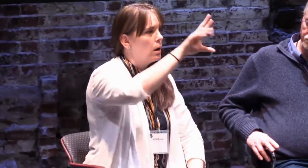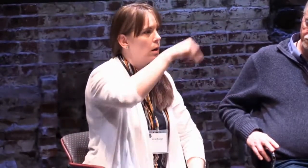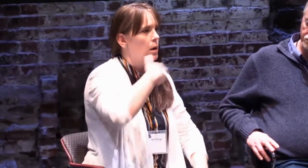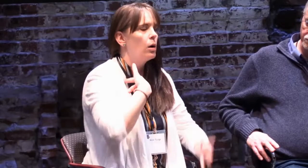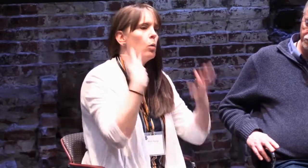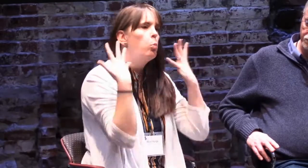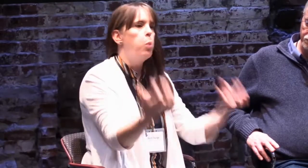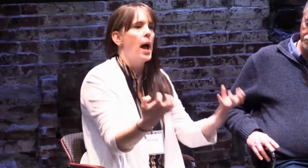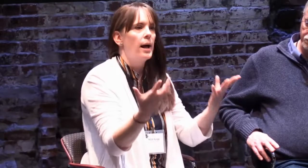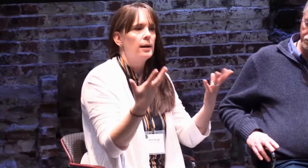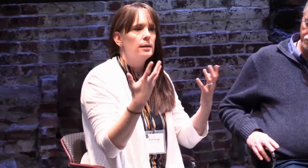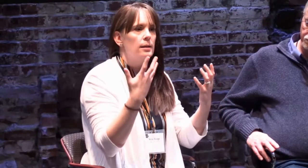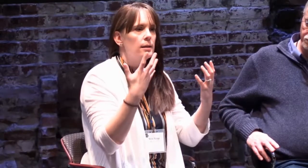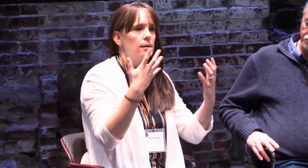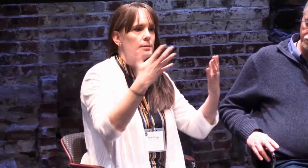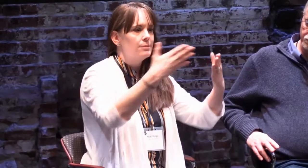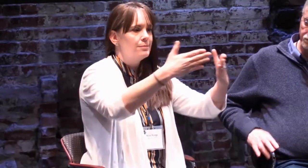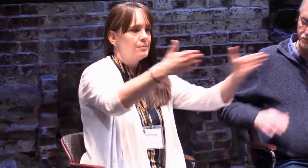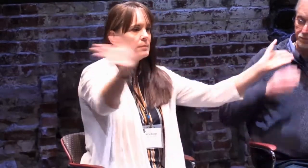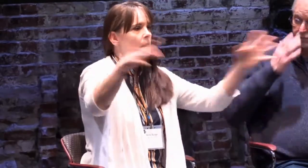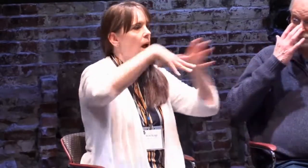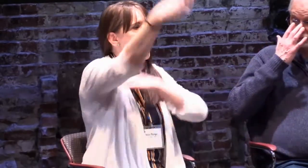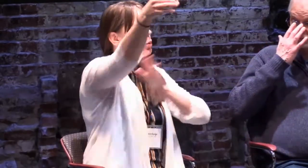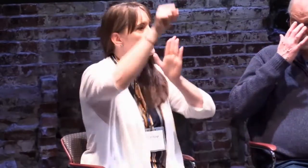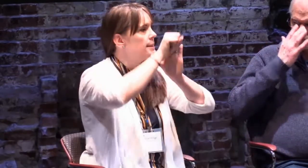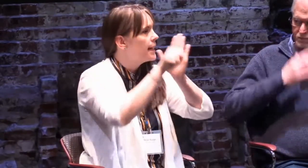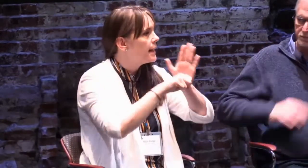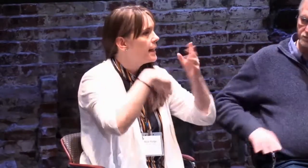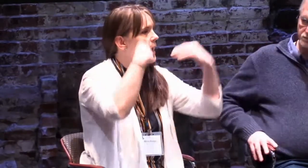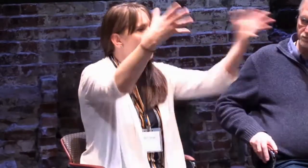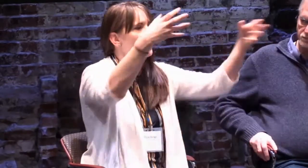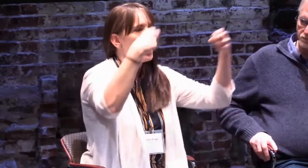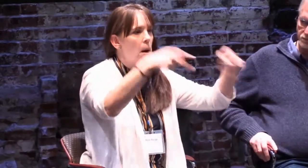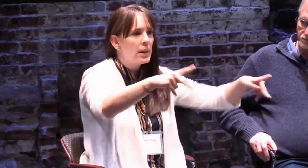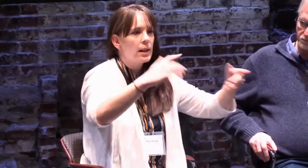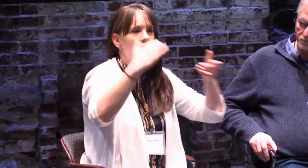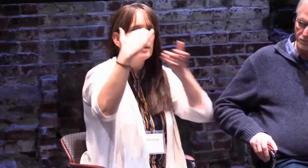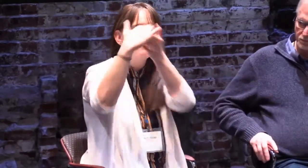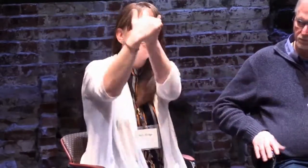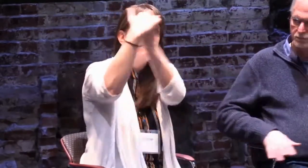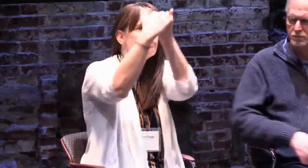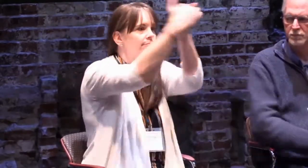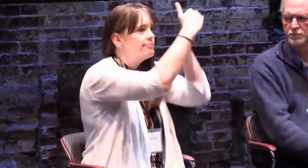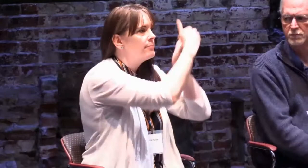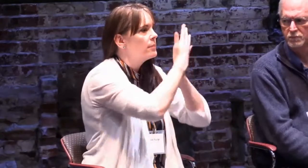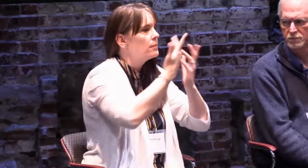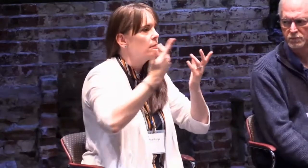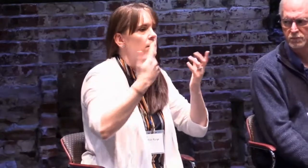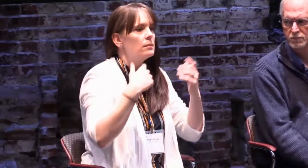I didn't necessarily have to focus on a certain region or Colorado. There are out of state opportunities.